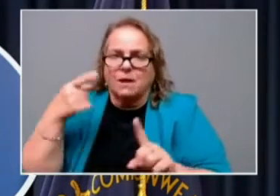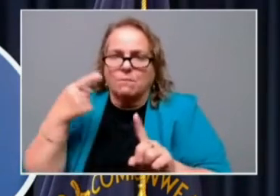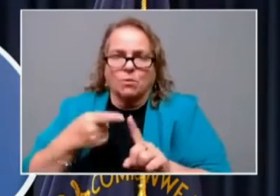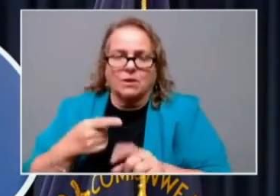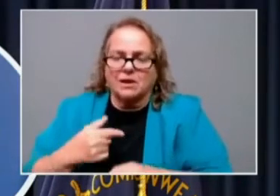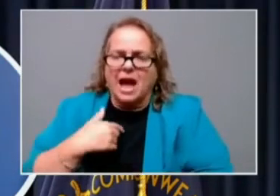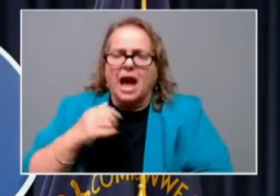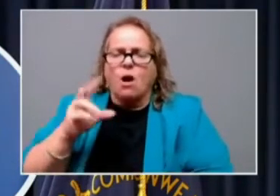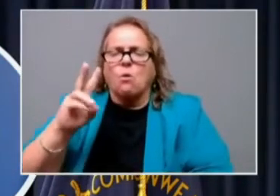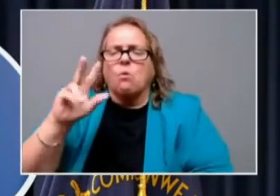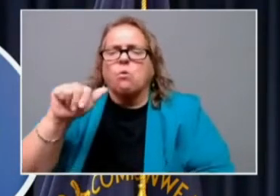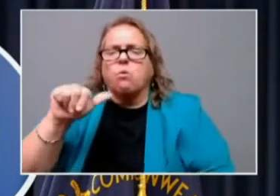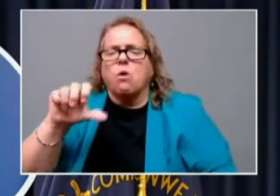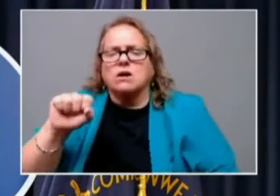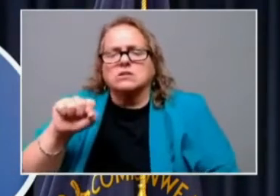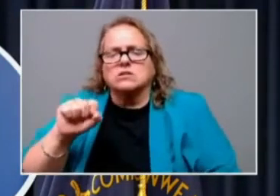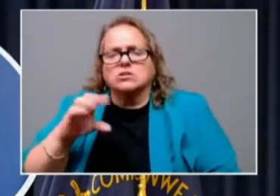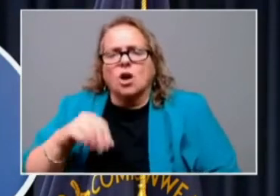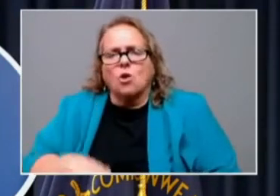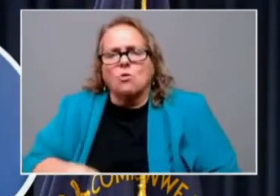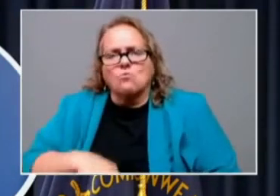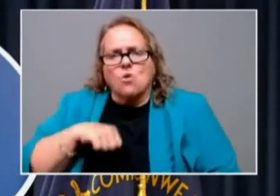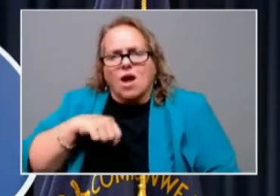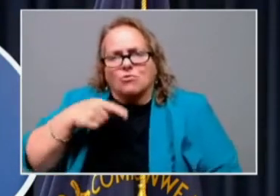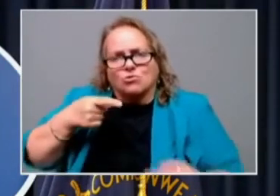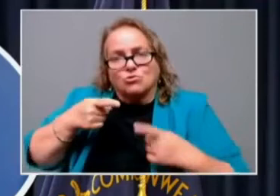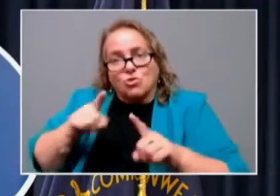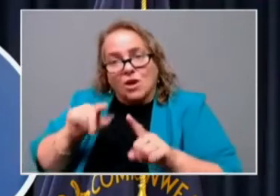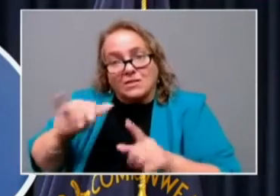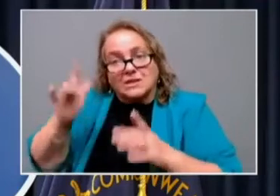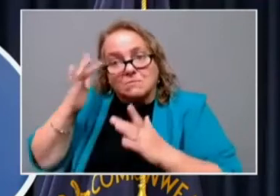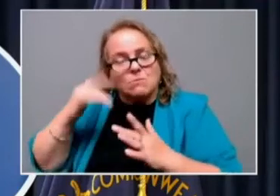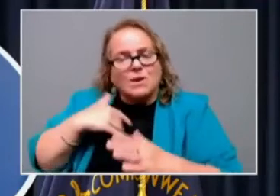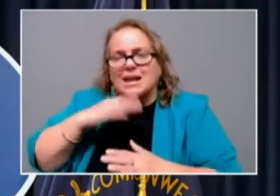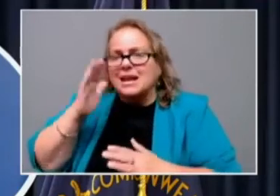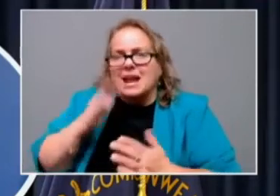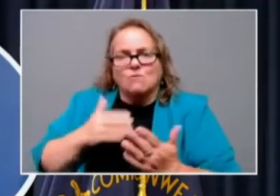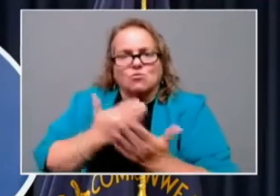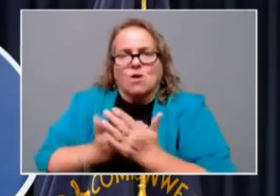was so proud during this pandemic that we've never been at this point. Um yet